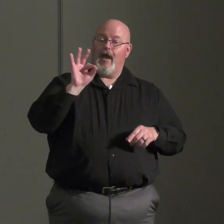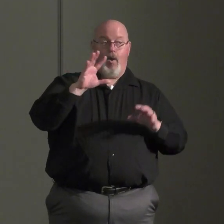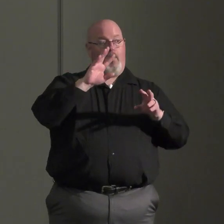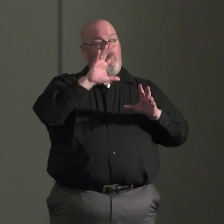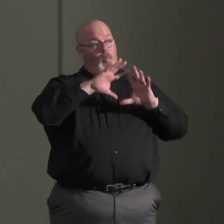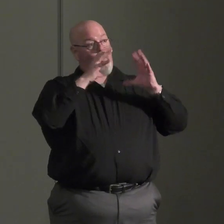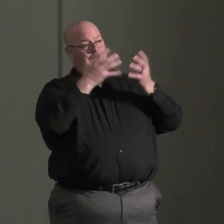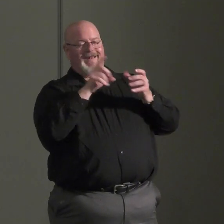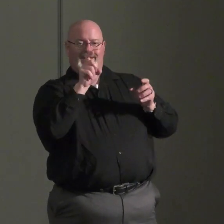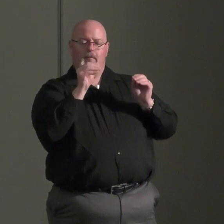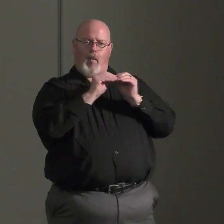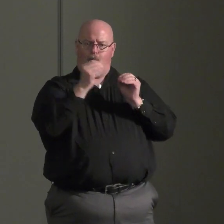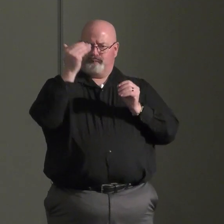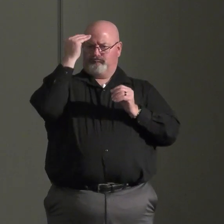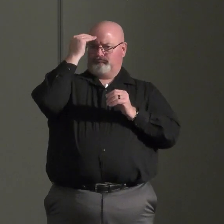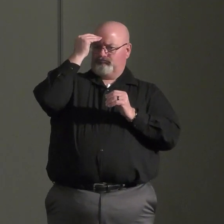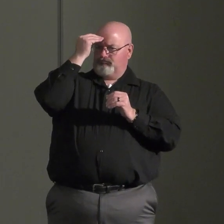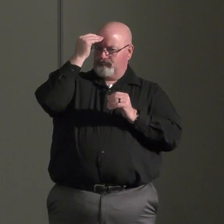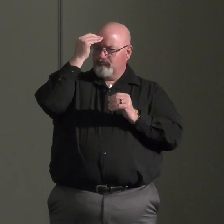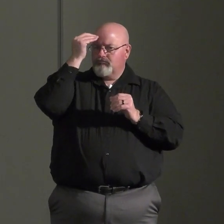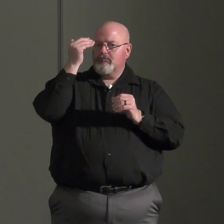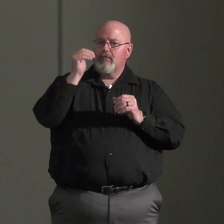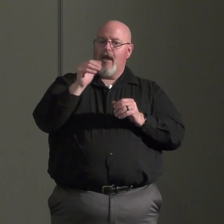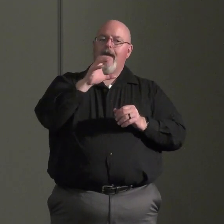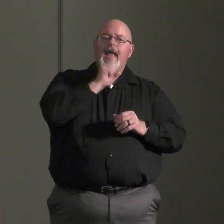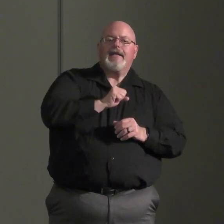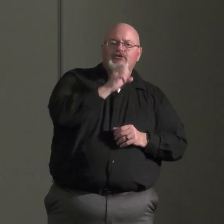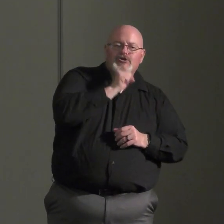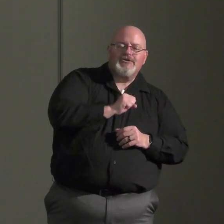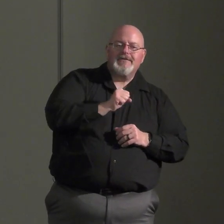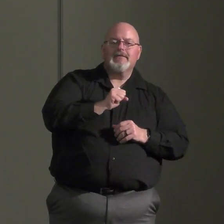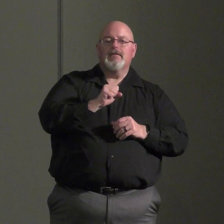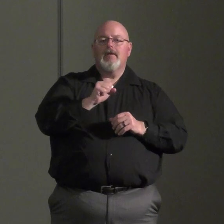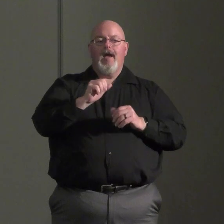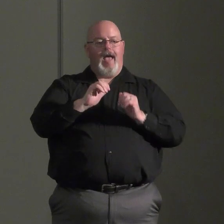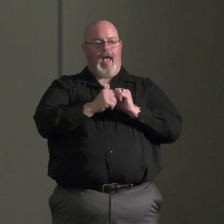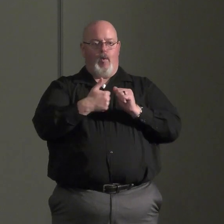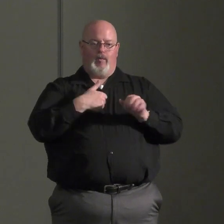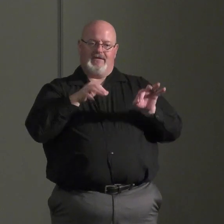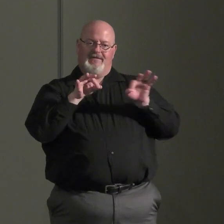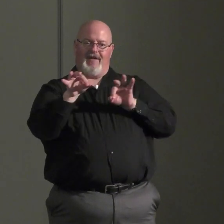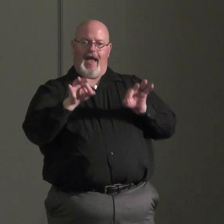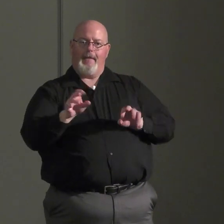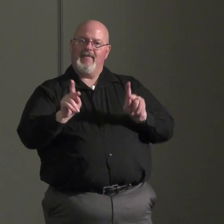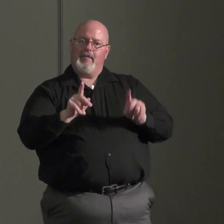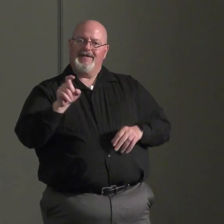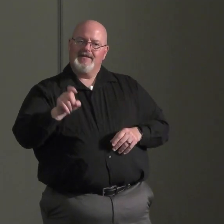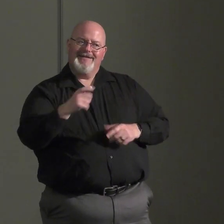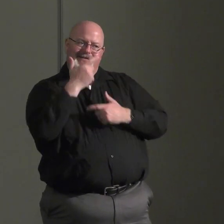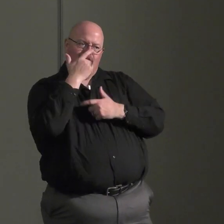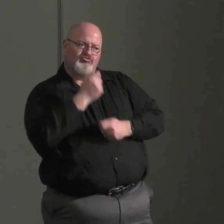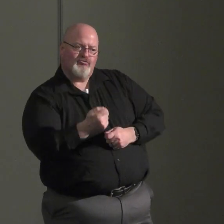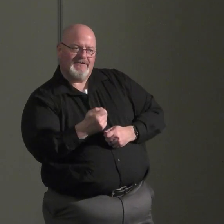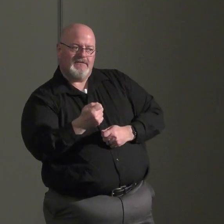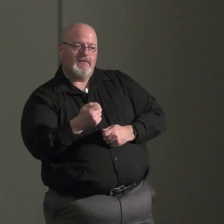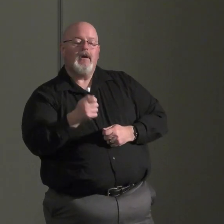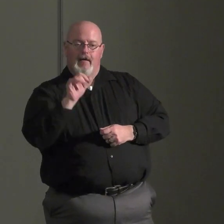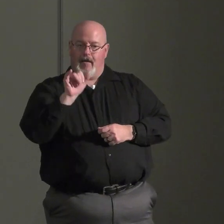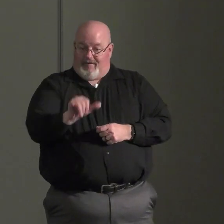to be more mindful about ages, the way we define people's needs and interests. So that's why there